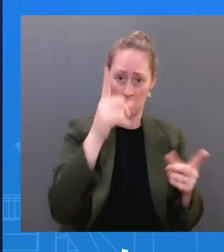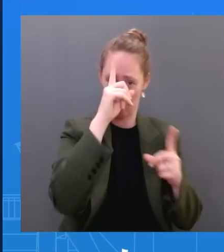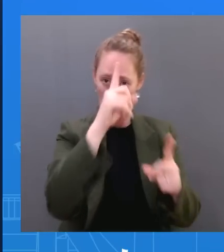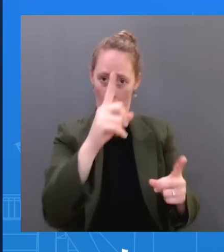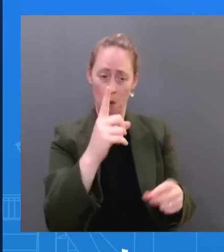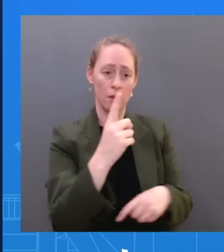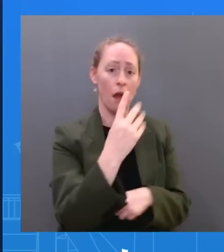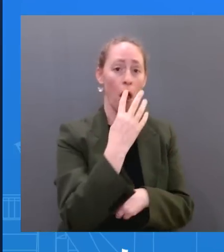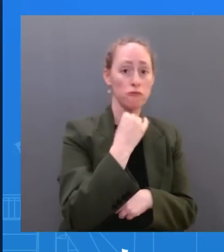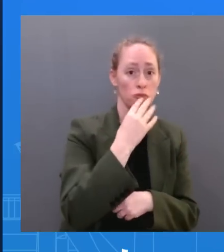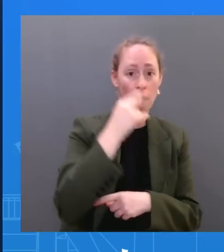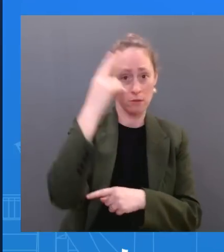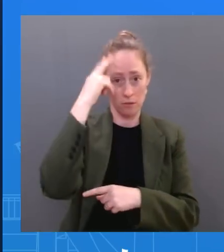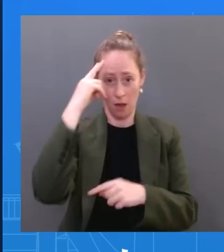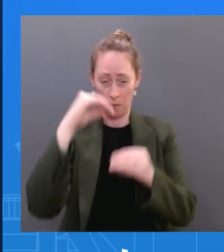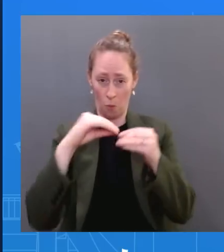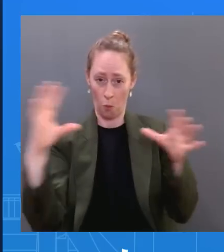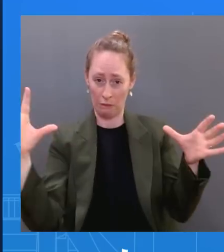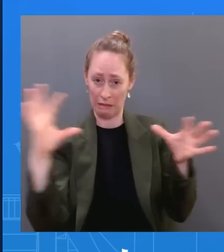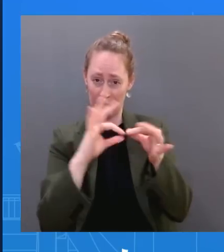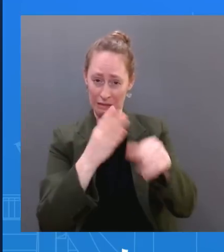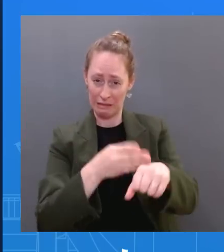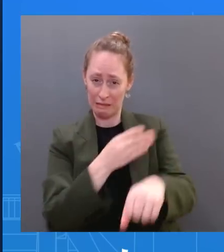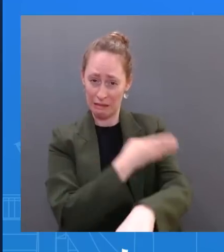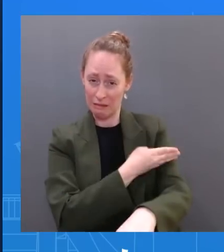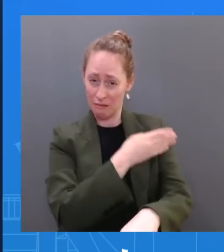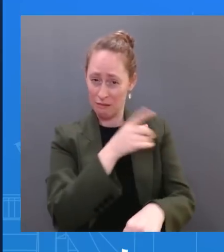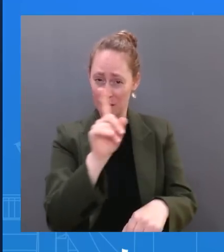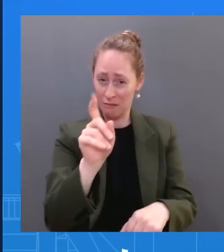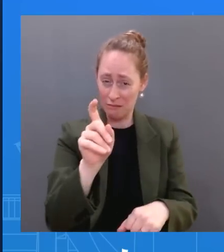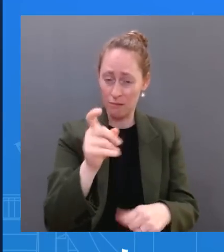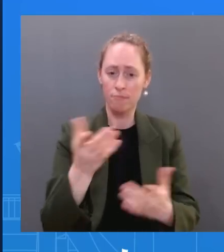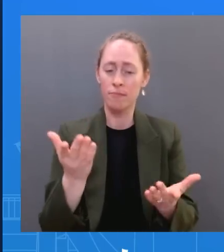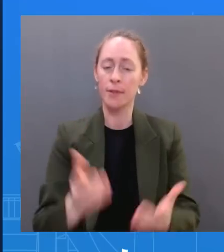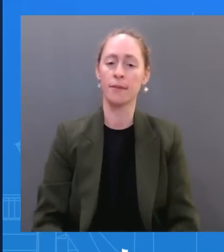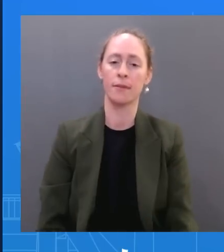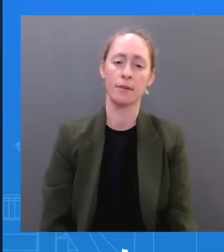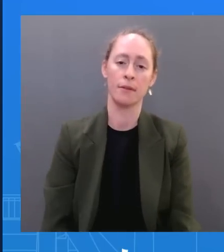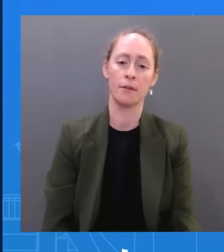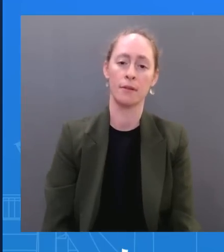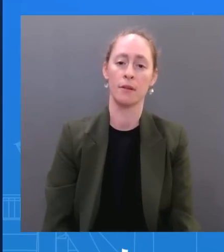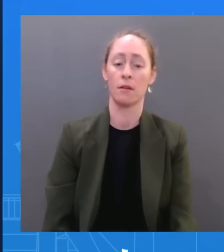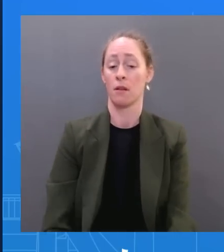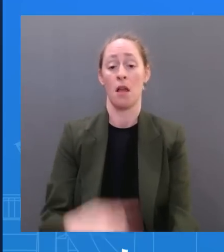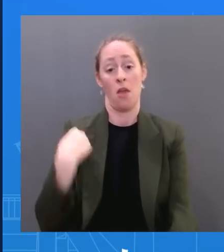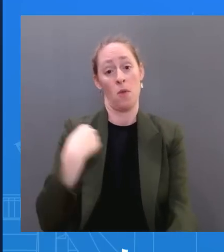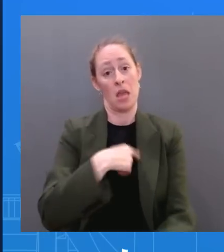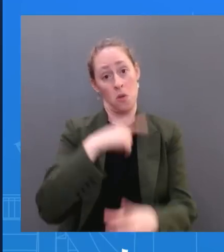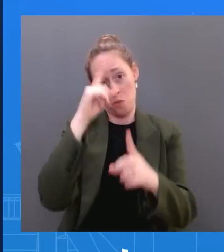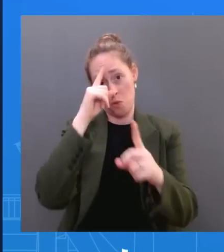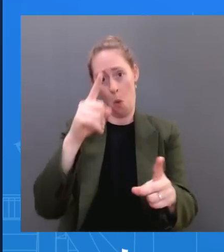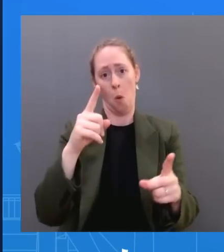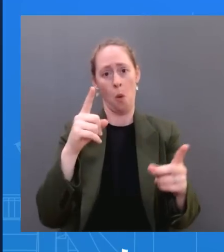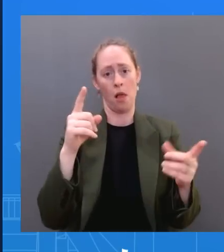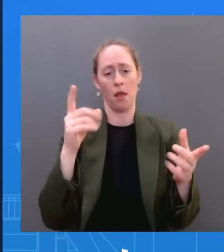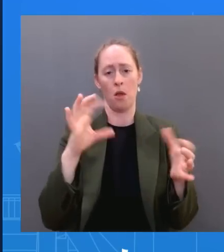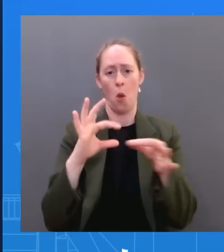we can help facilitate Israel's deeper integration into the region across the board. Specifically with respect to Israel and Saudi Arabia,